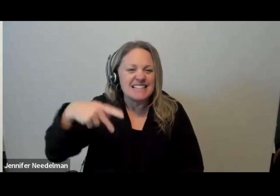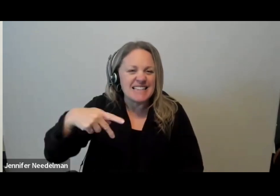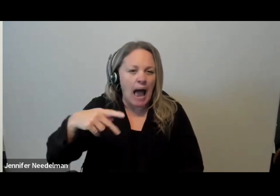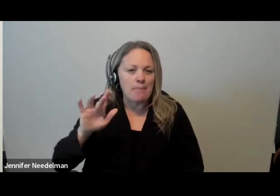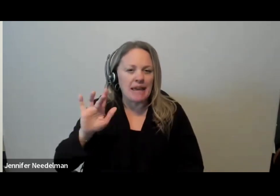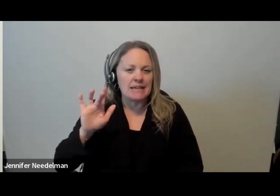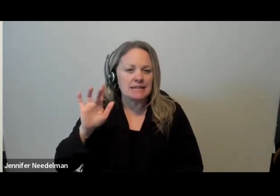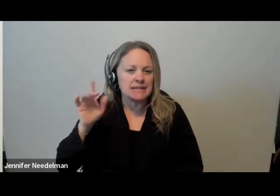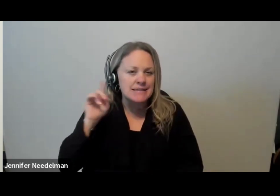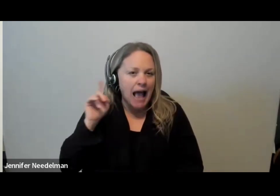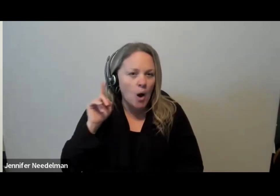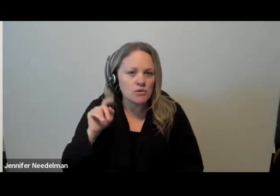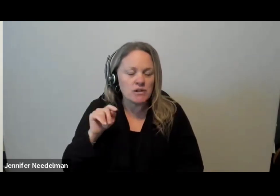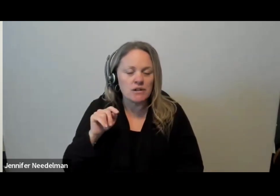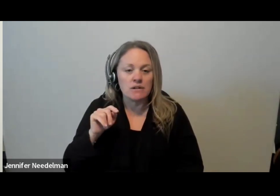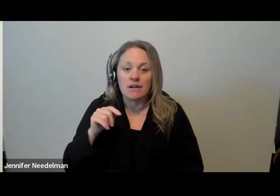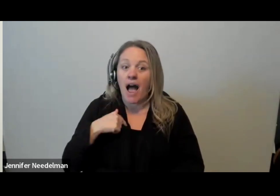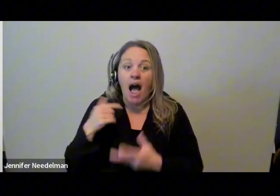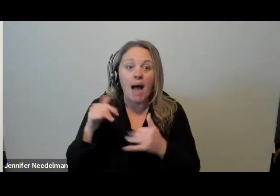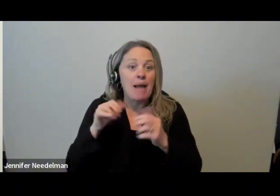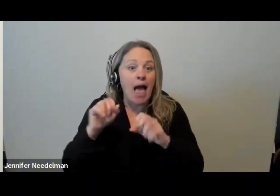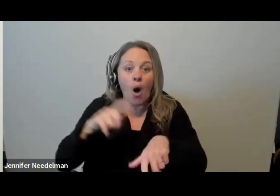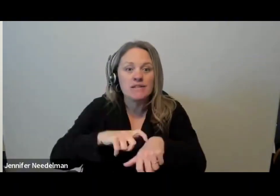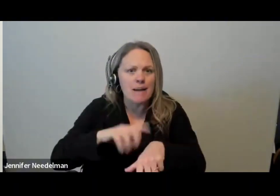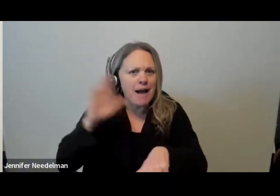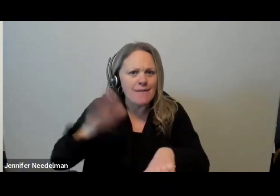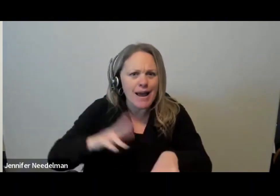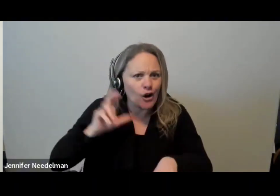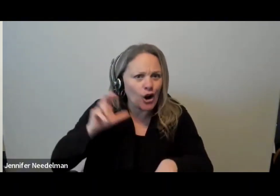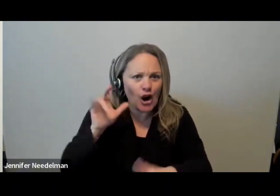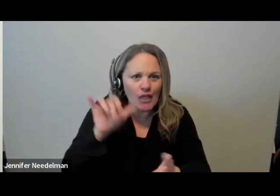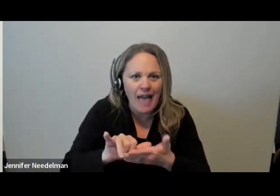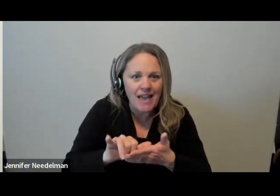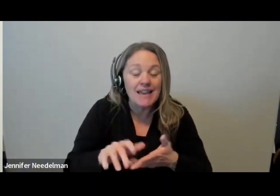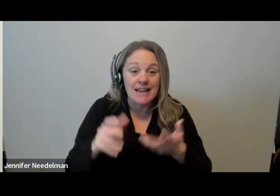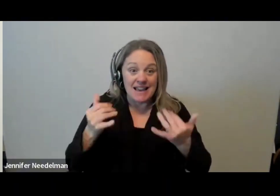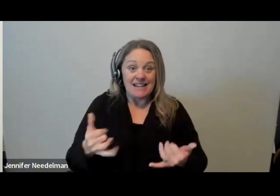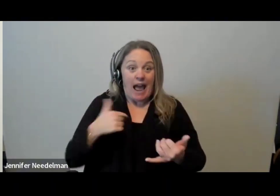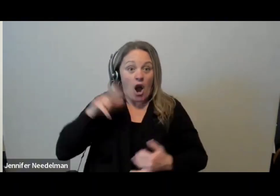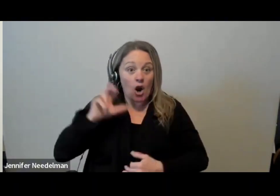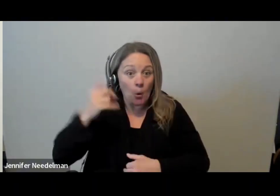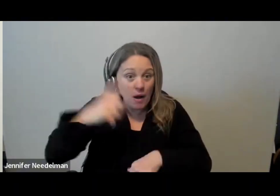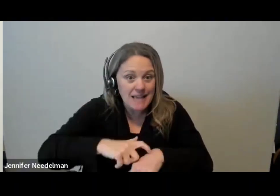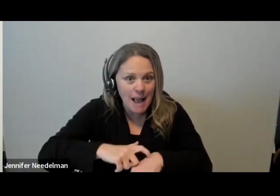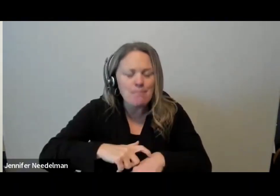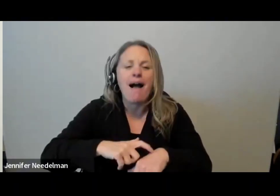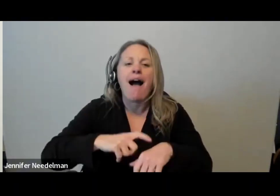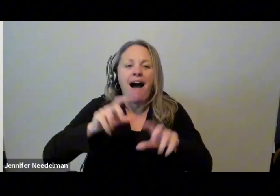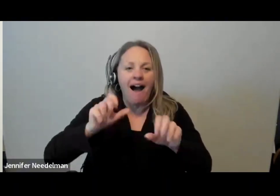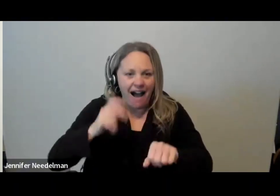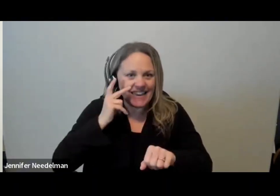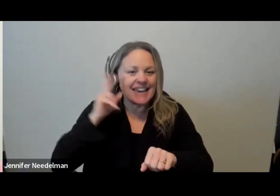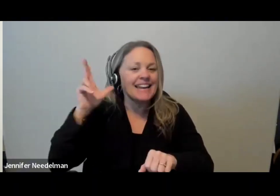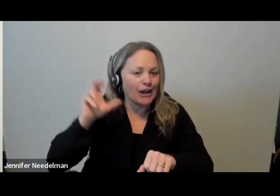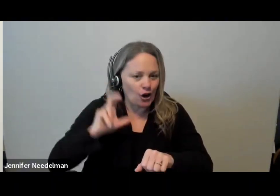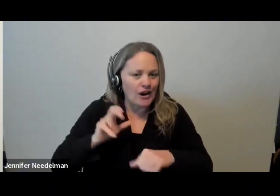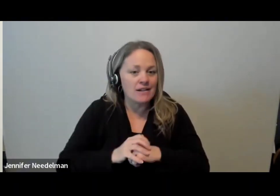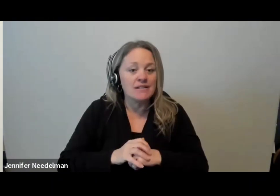of times in my life and I've never heard the tapping sound, but now that I've heard it, I can't unhear it. And so the tapping sound taps faster when the two characters